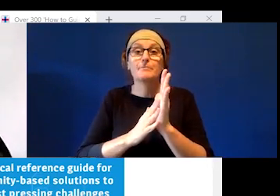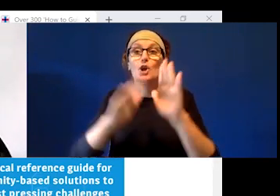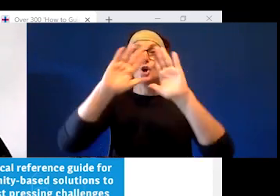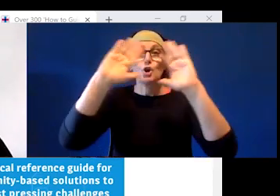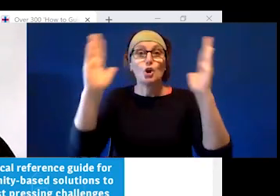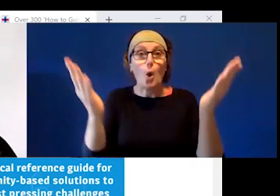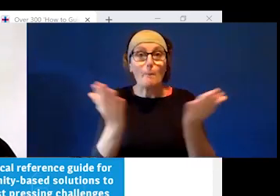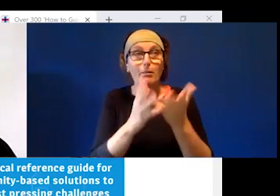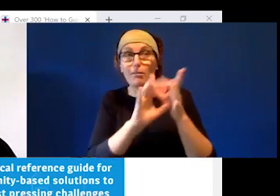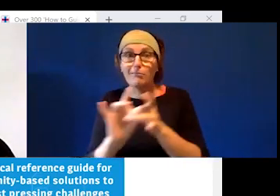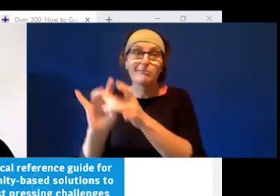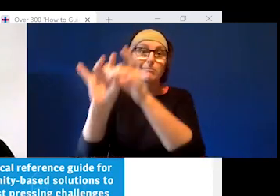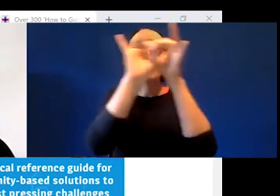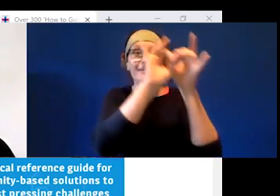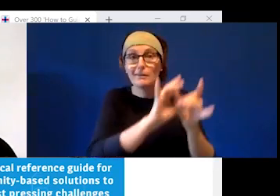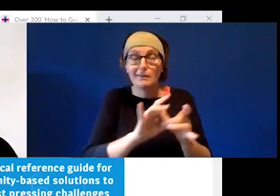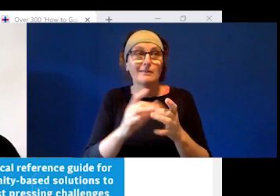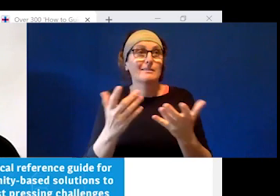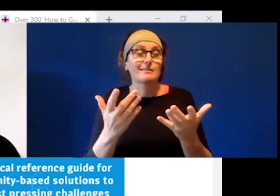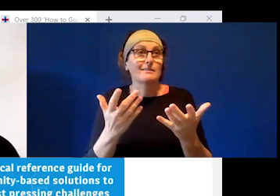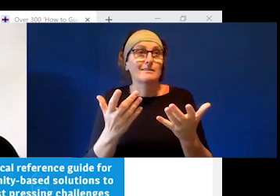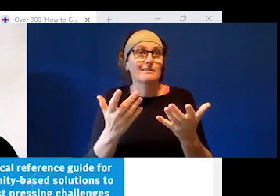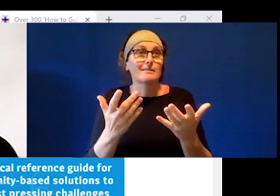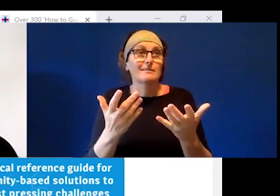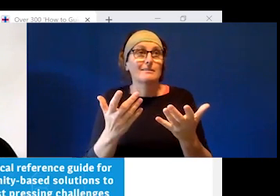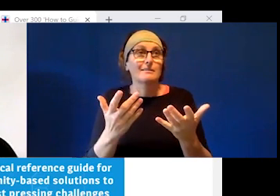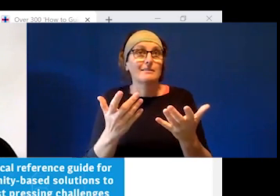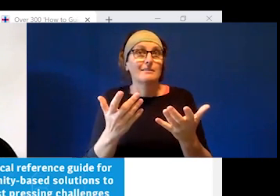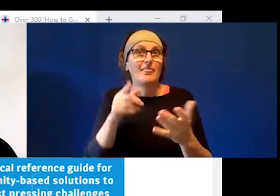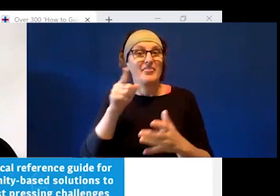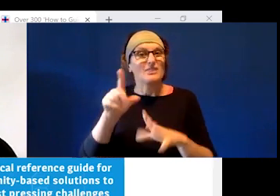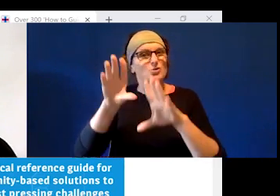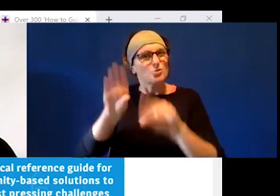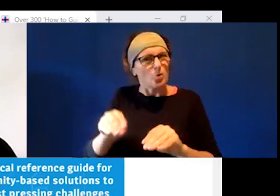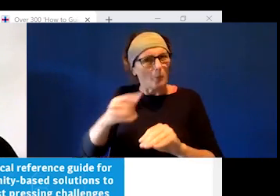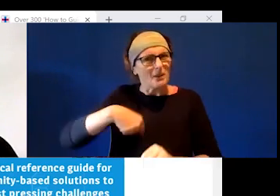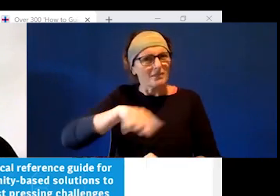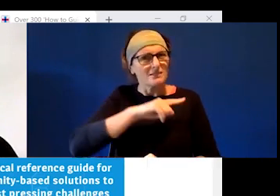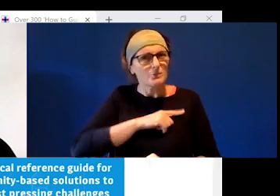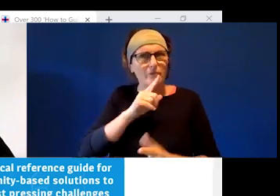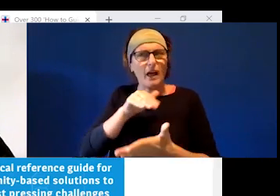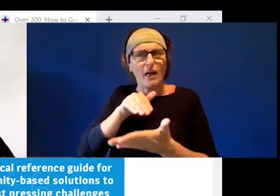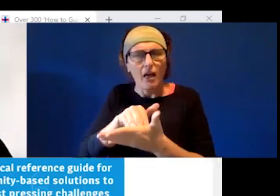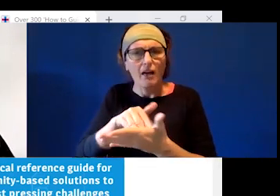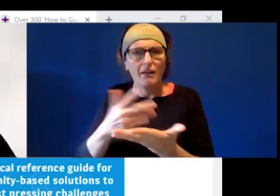houses and the nuclear unit has stopped us from doing what humanity's been doing for a very long time. So, a little while ago I